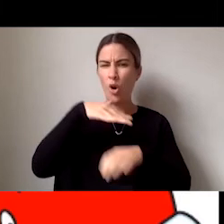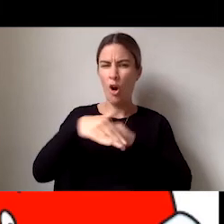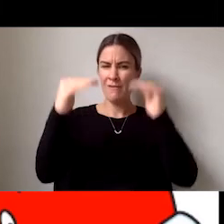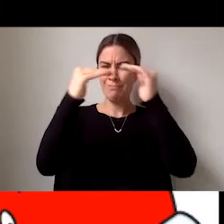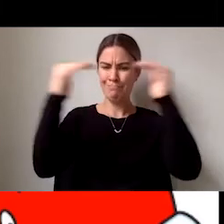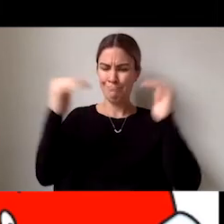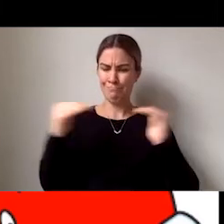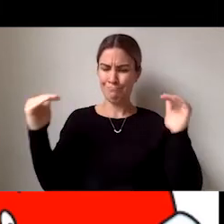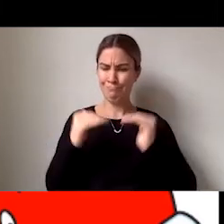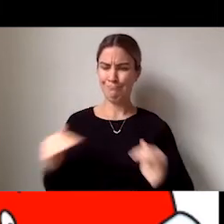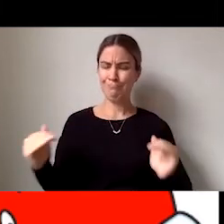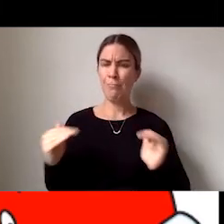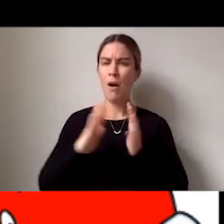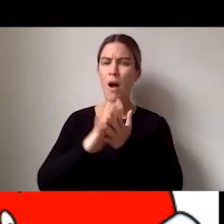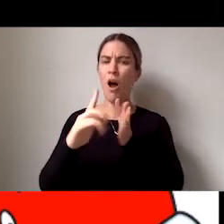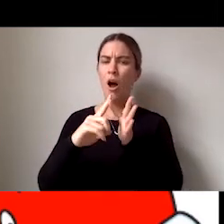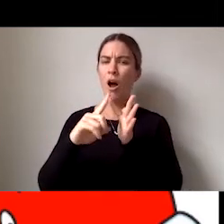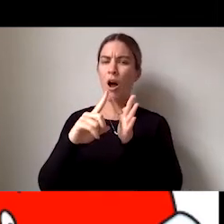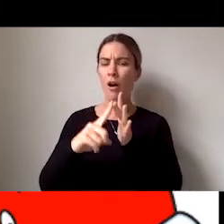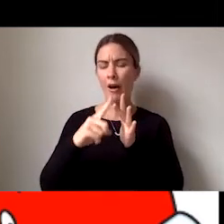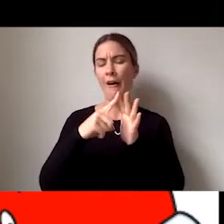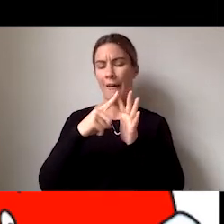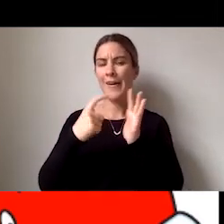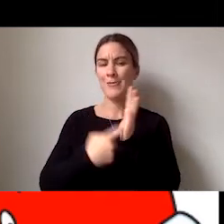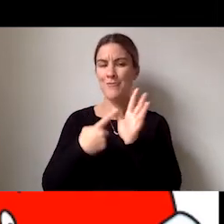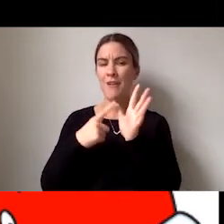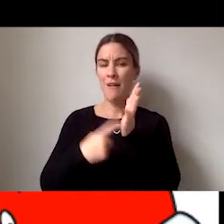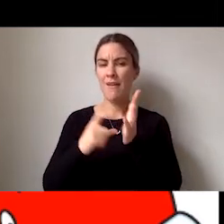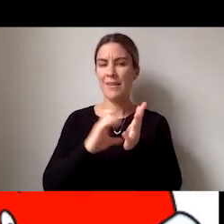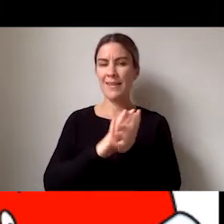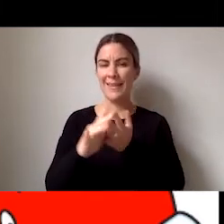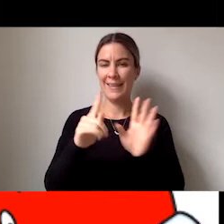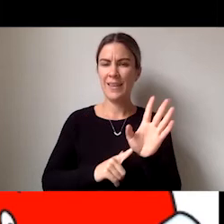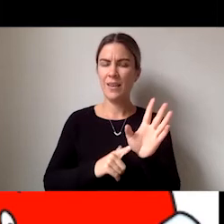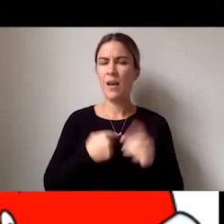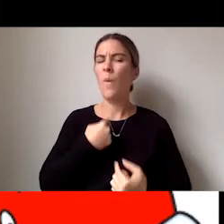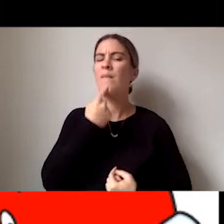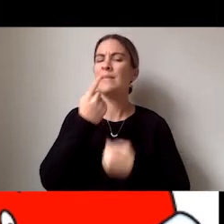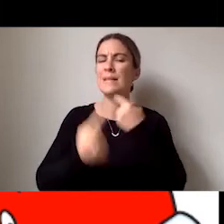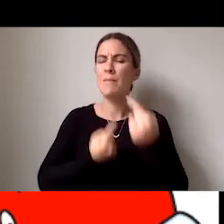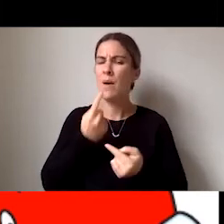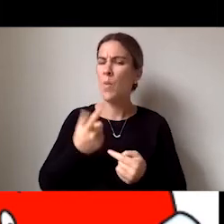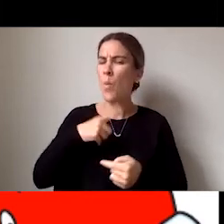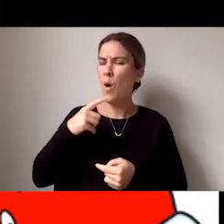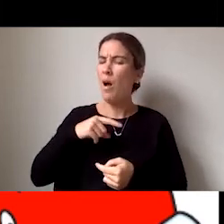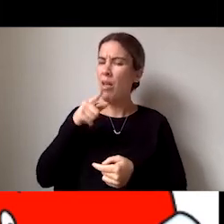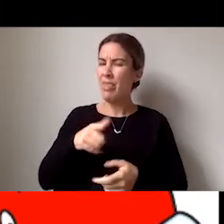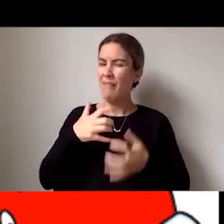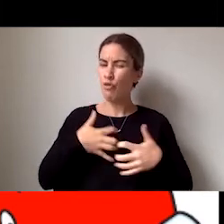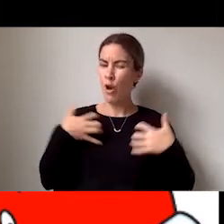I will explain more about why that's a useful framework that I've found as we go into it. Then we will be talking about creating